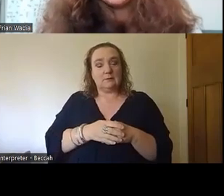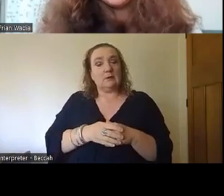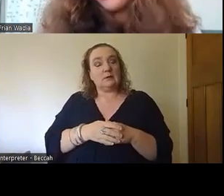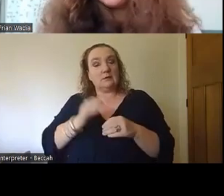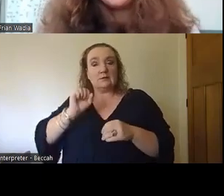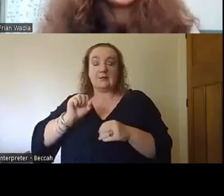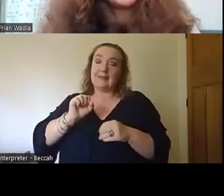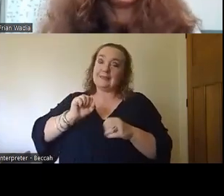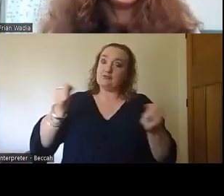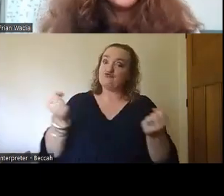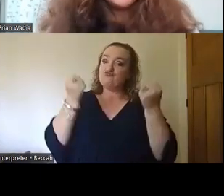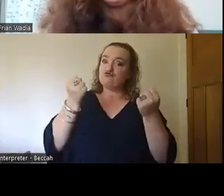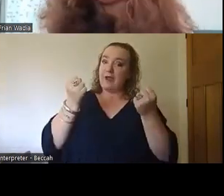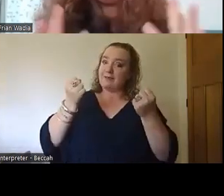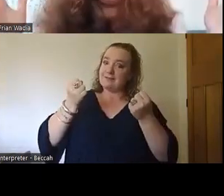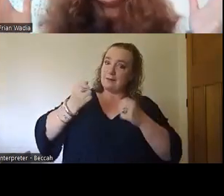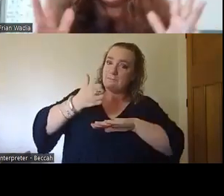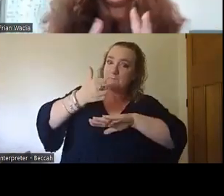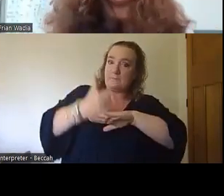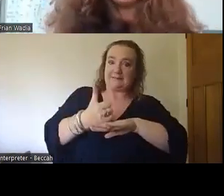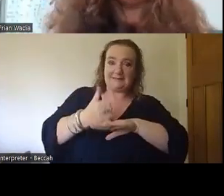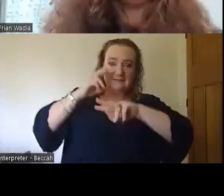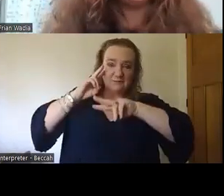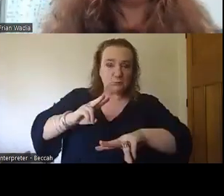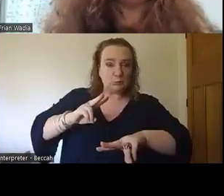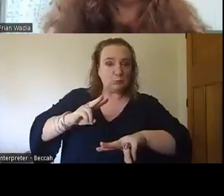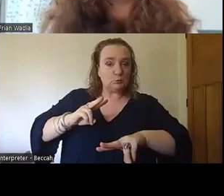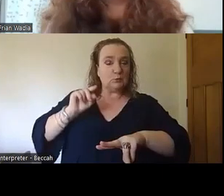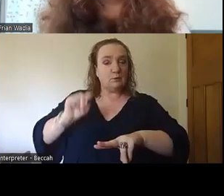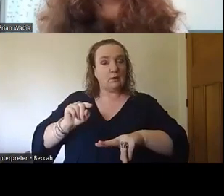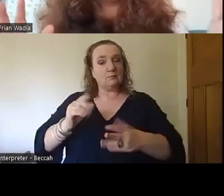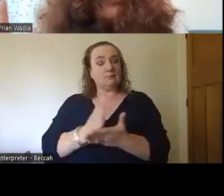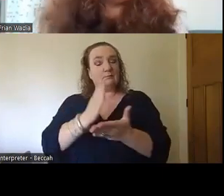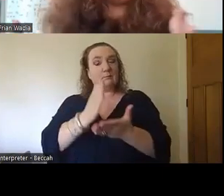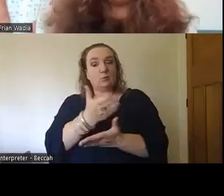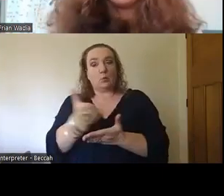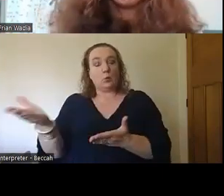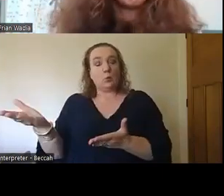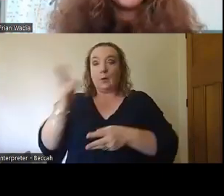with the strengths-based lens, easy to use. It says that all, make sure all, whether it's assessment,